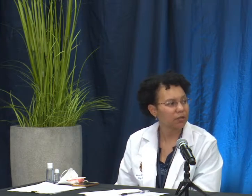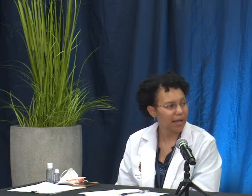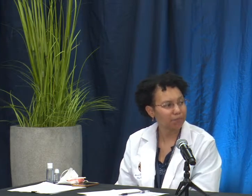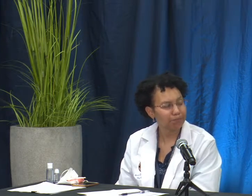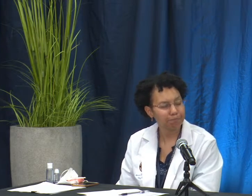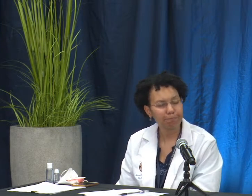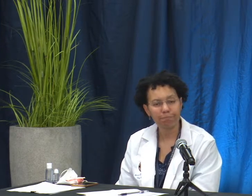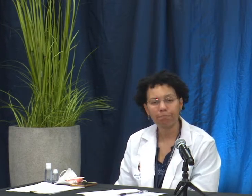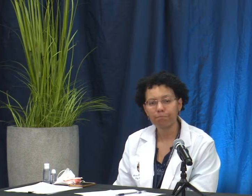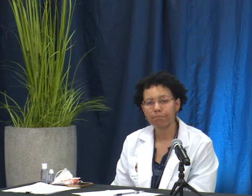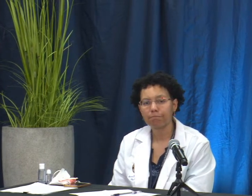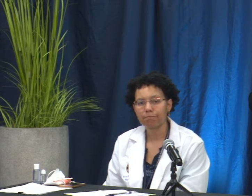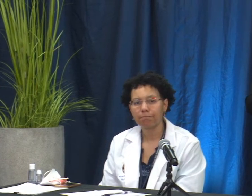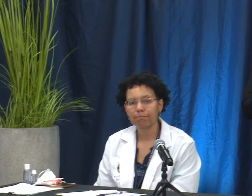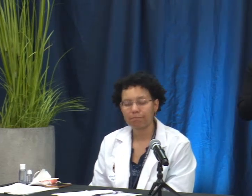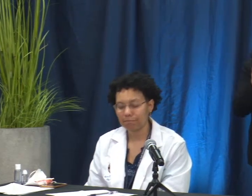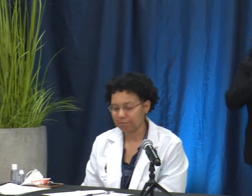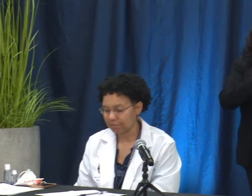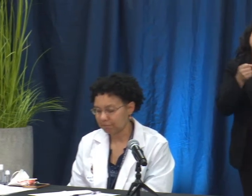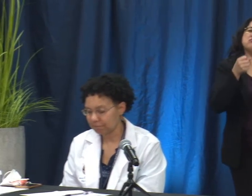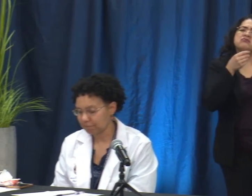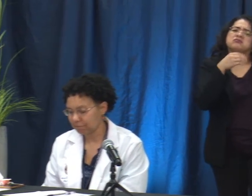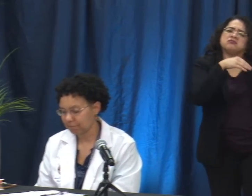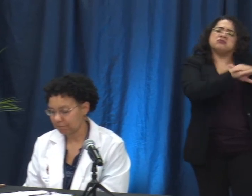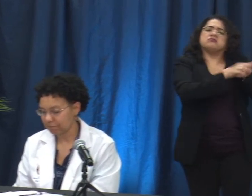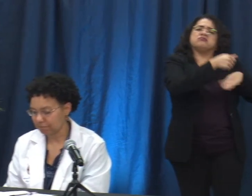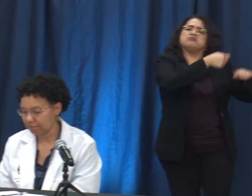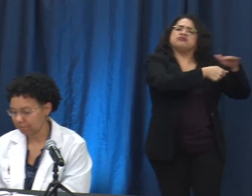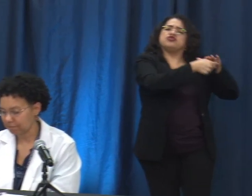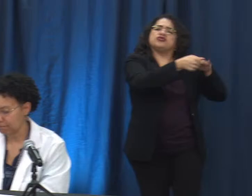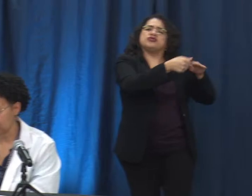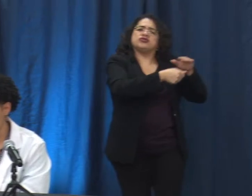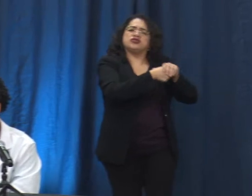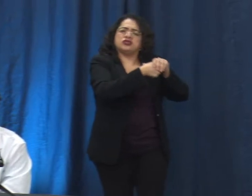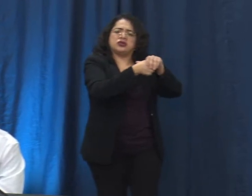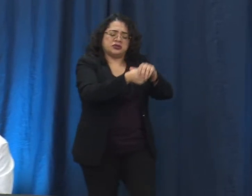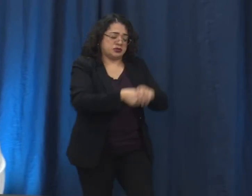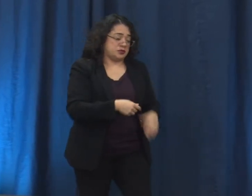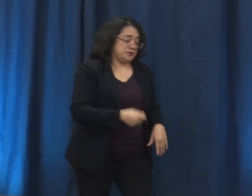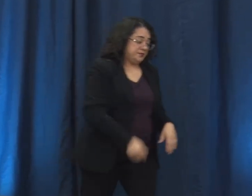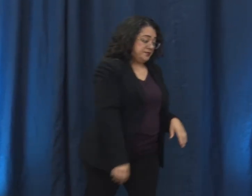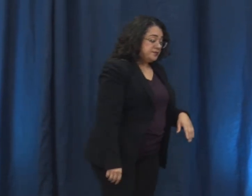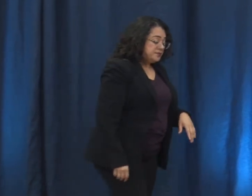to do that. Absolutely and we have all of our service providers that are working